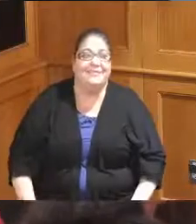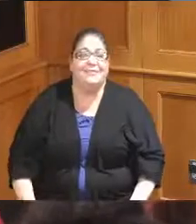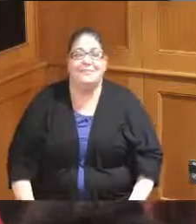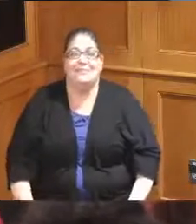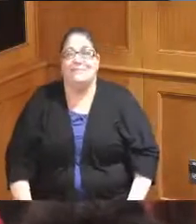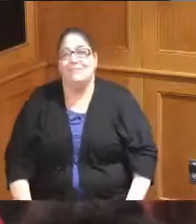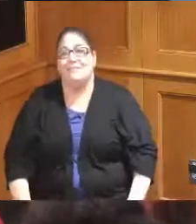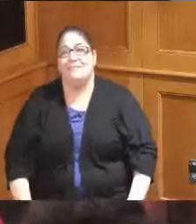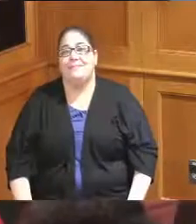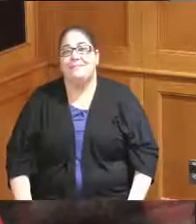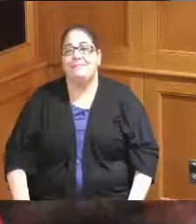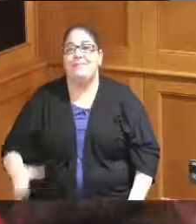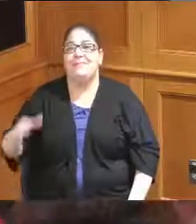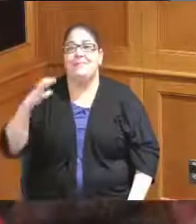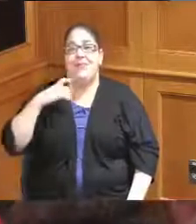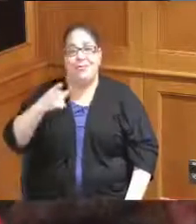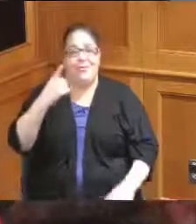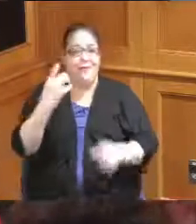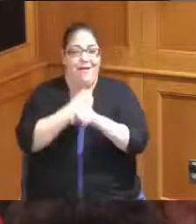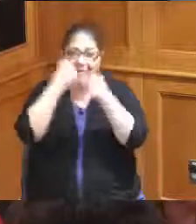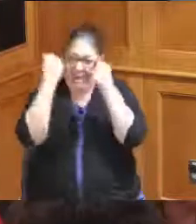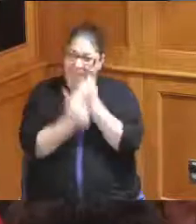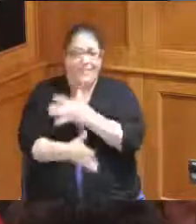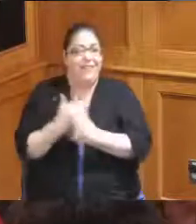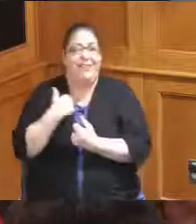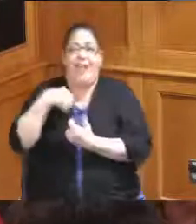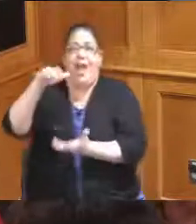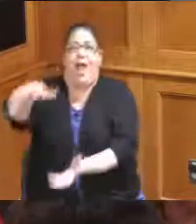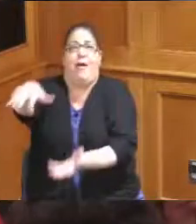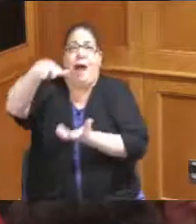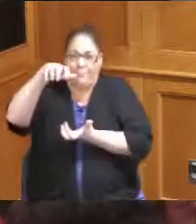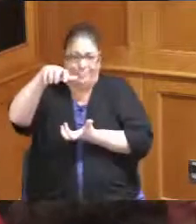but coach you know if you want everything you just took it all off the table from Princeton